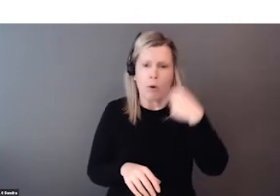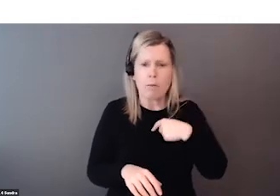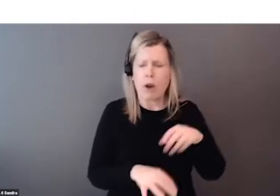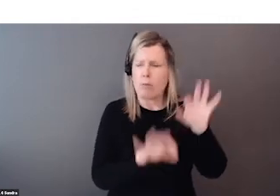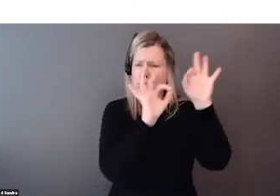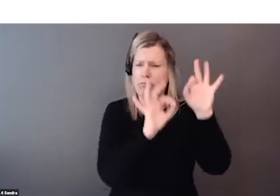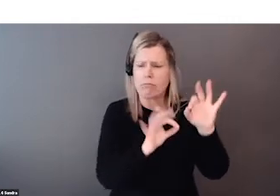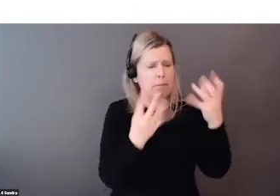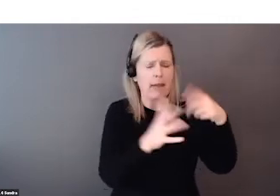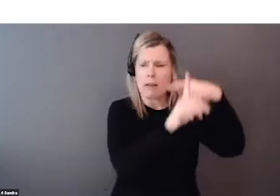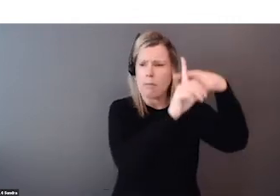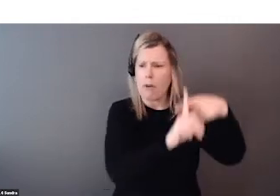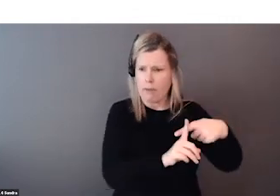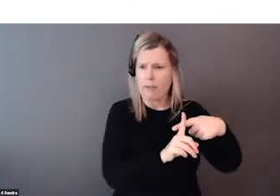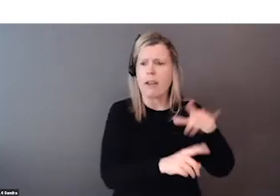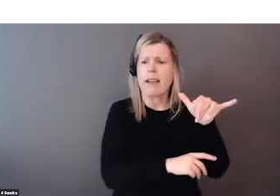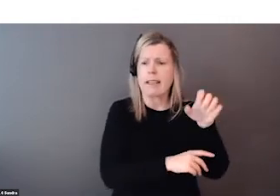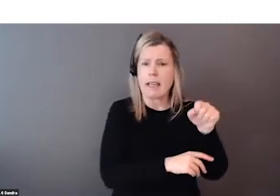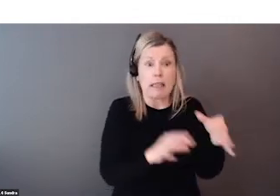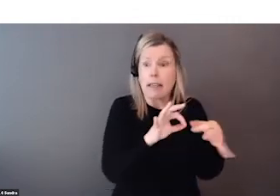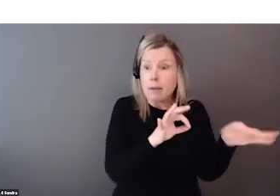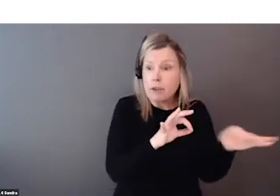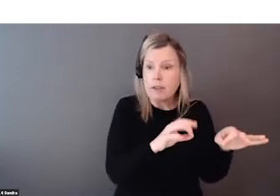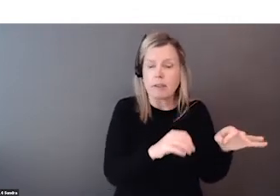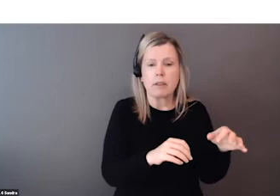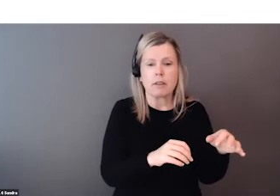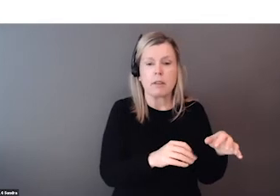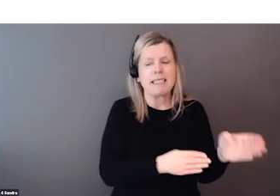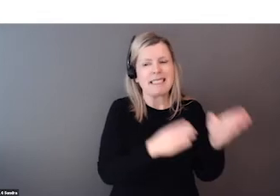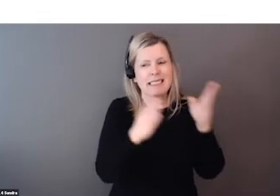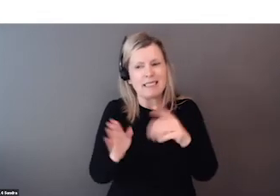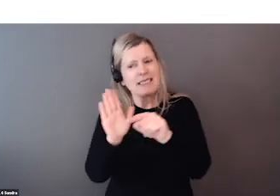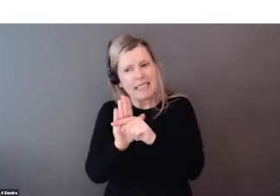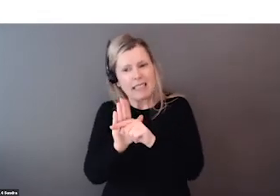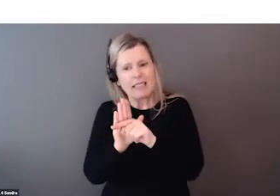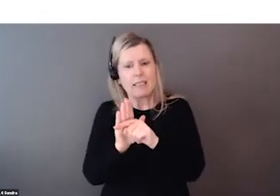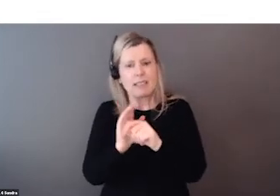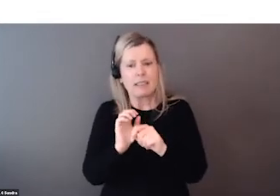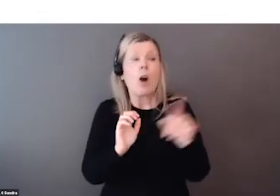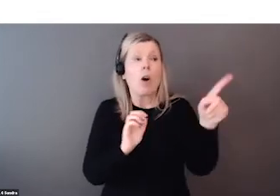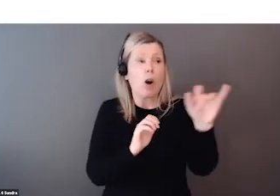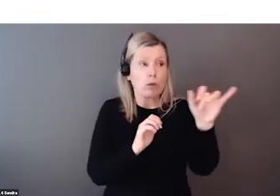or things like captioning. AI is also used as an intelligent tutor to provide personalized training.